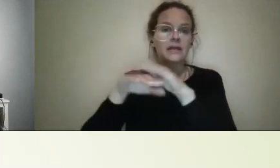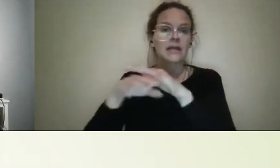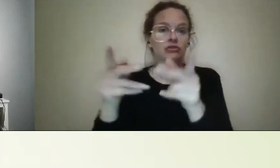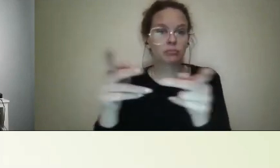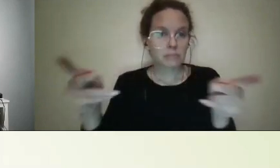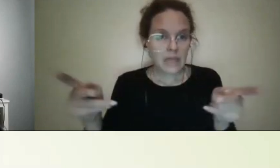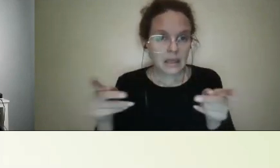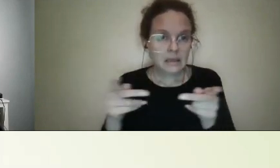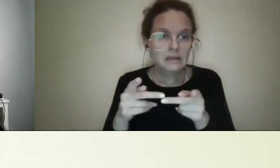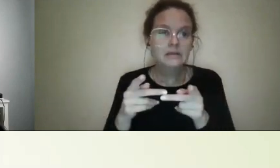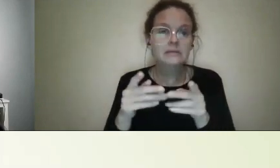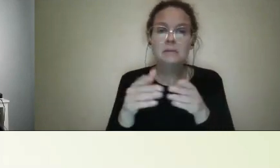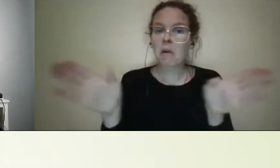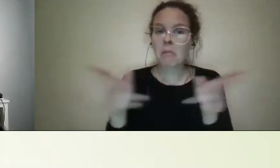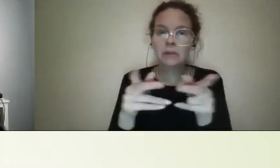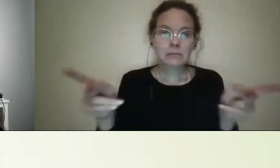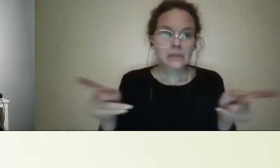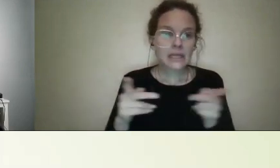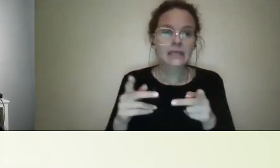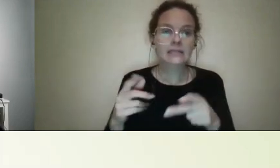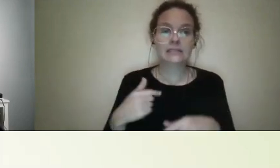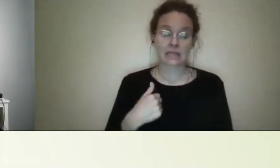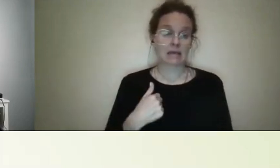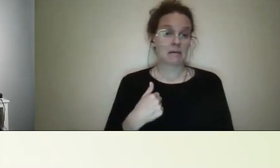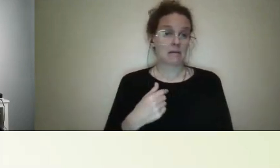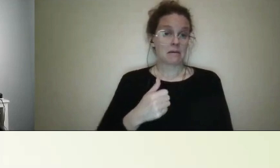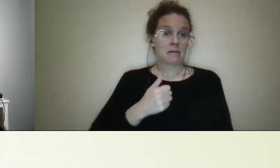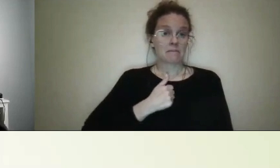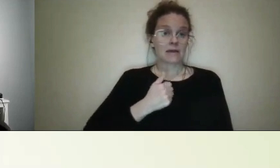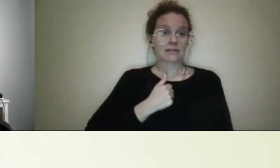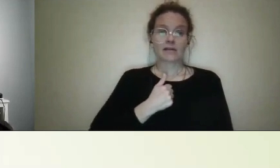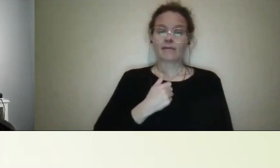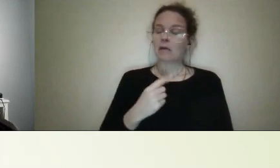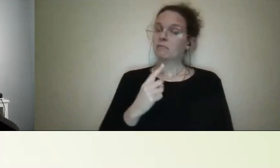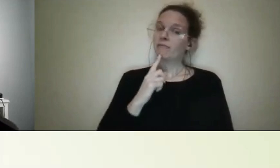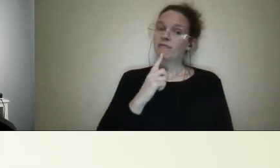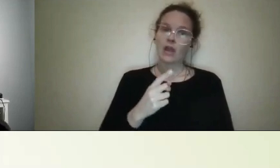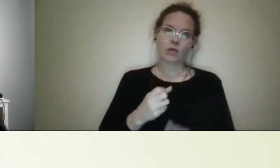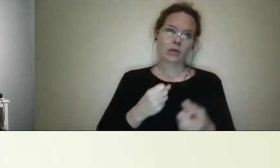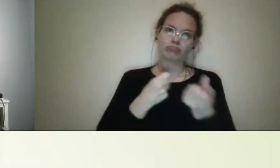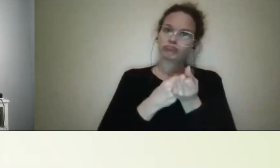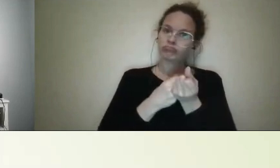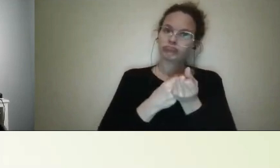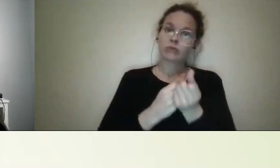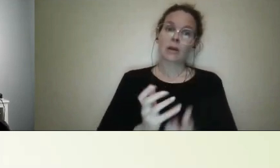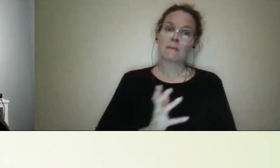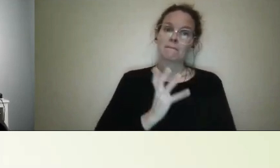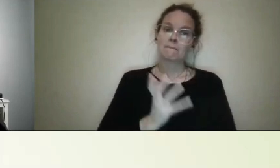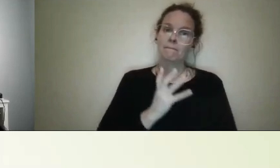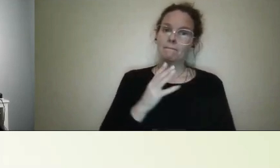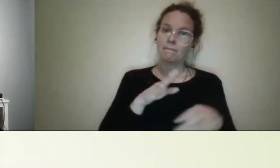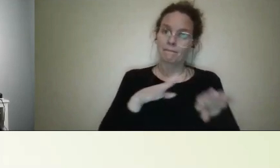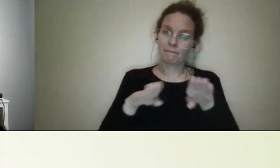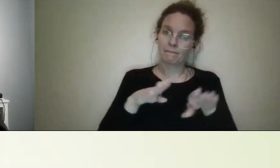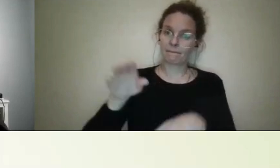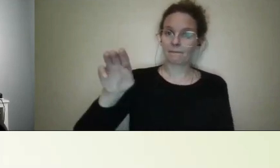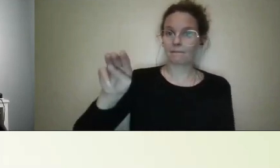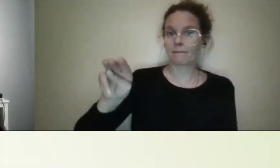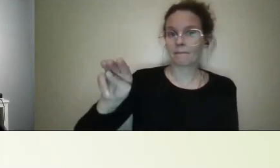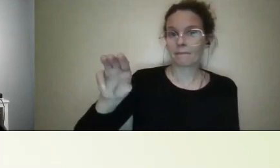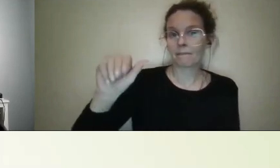for example, I am very big on manners and one of the things that I had impressed upon